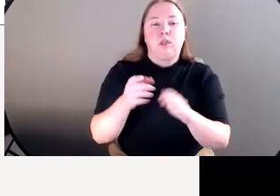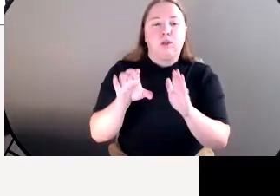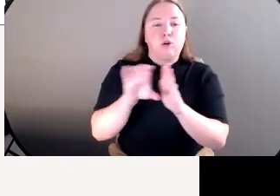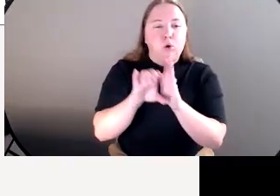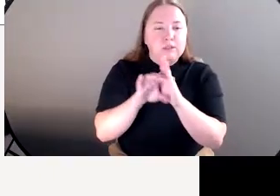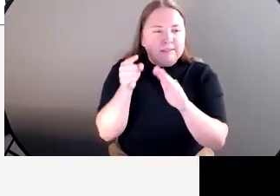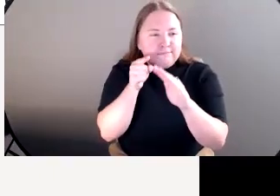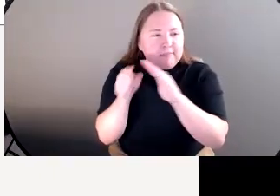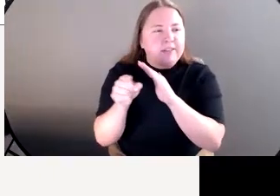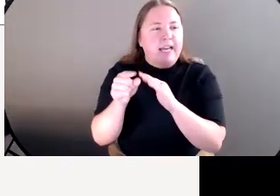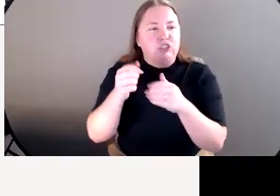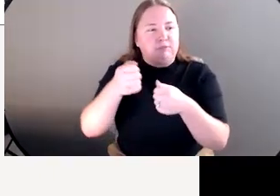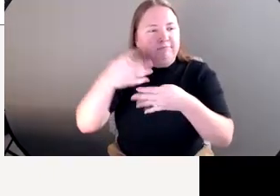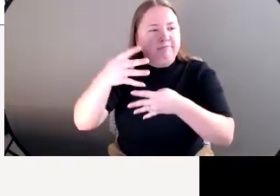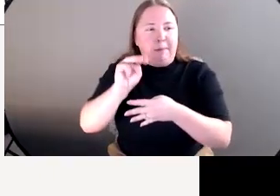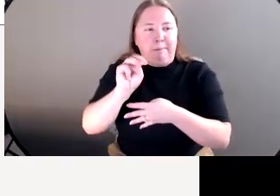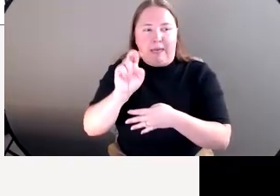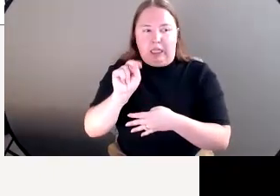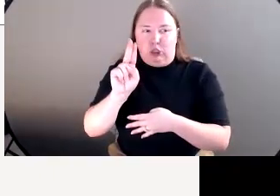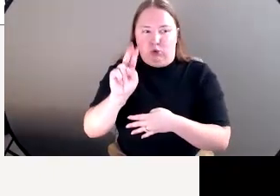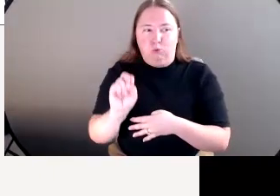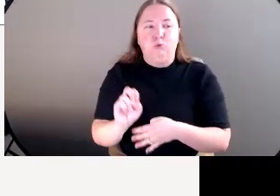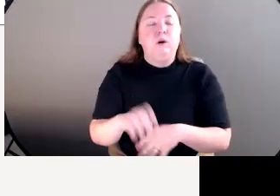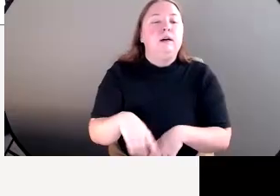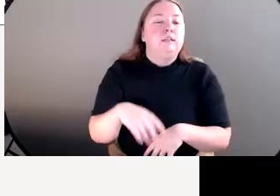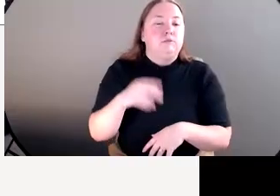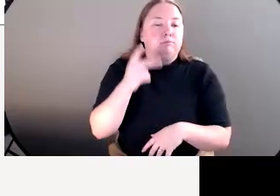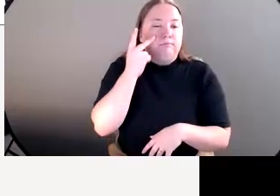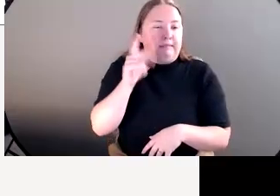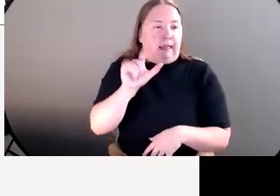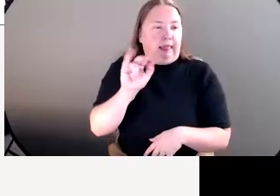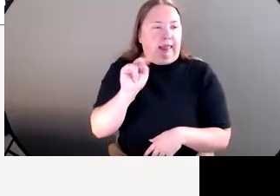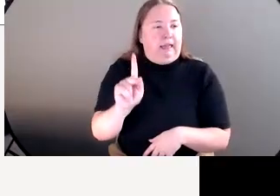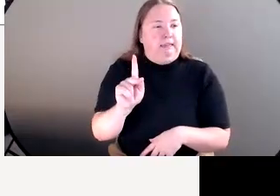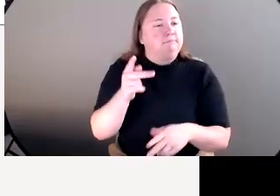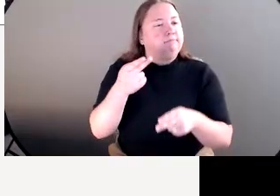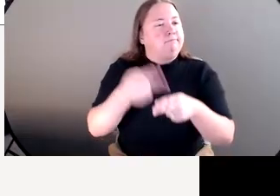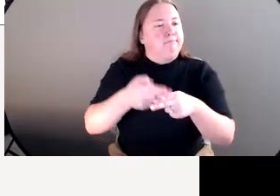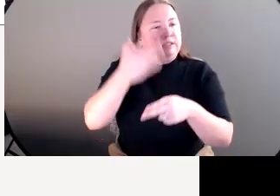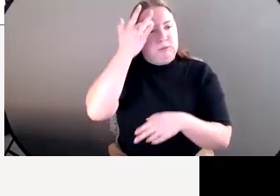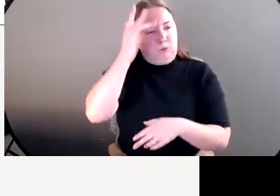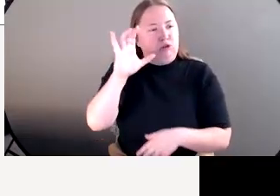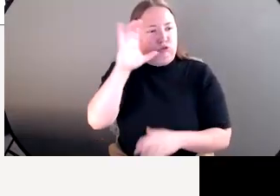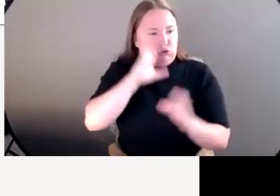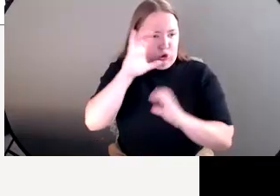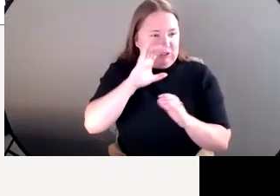you're going to see a link called Smart Search. And the first time that you click on that link, it may take a minute or so